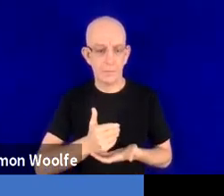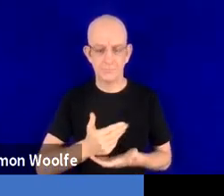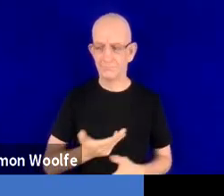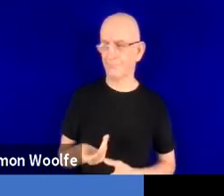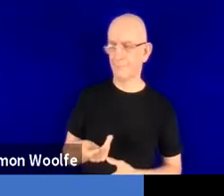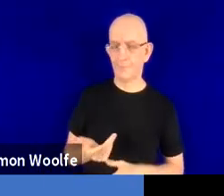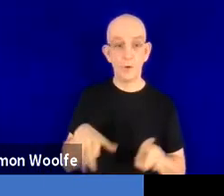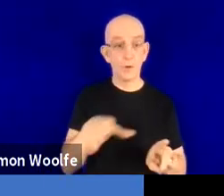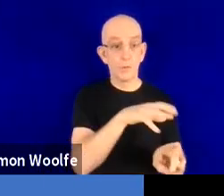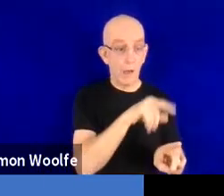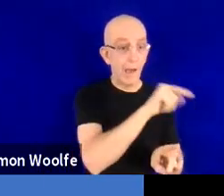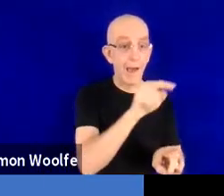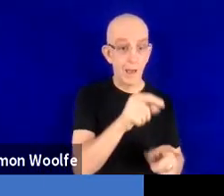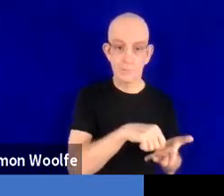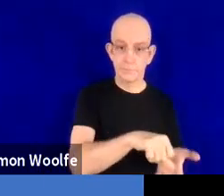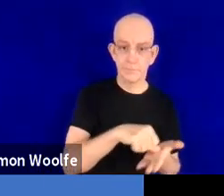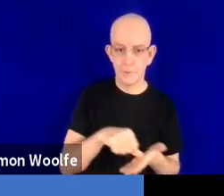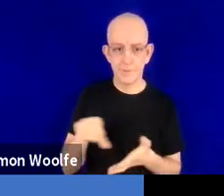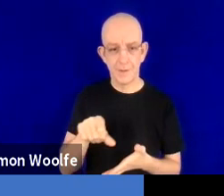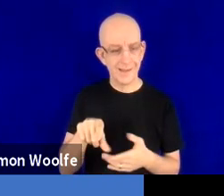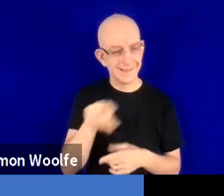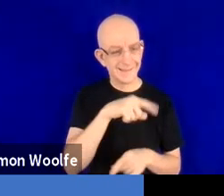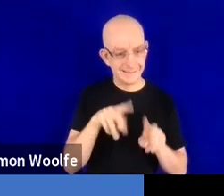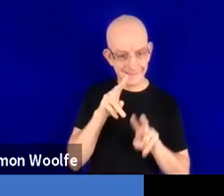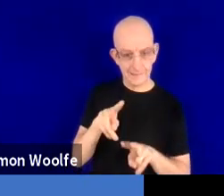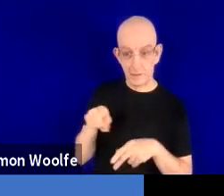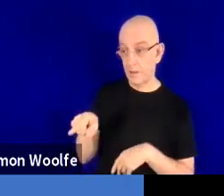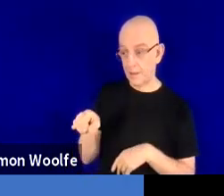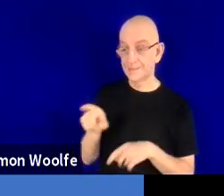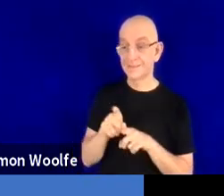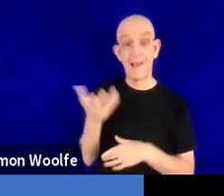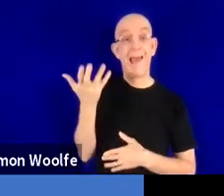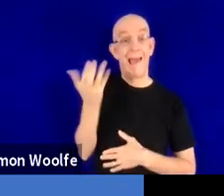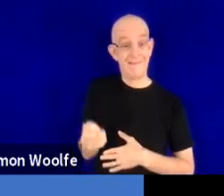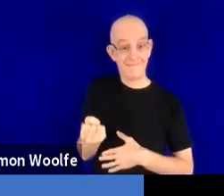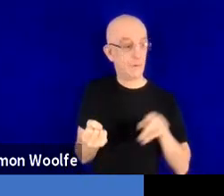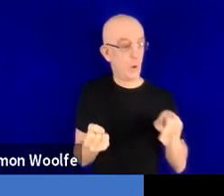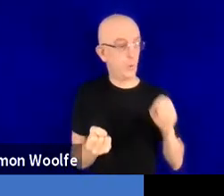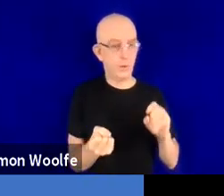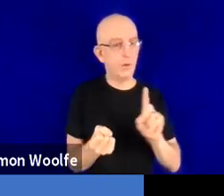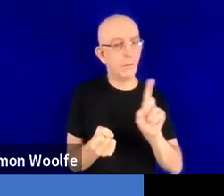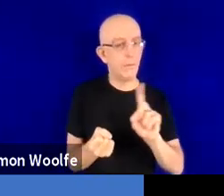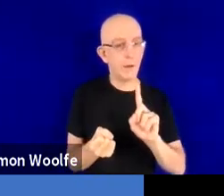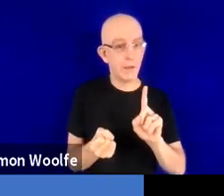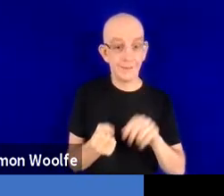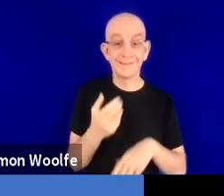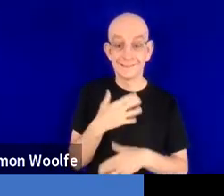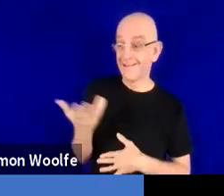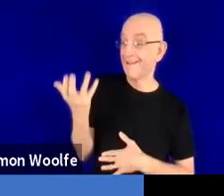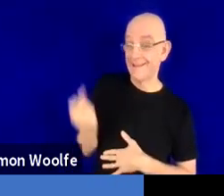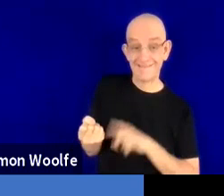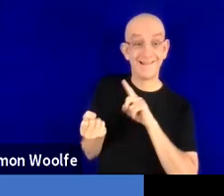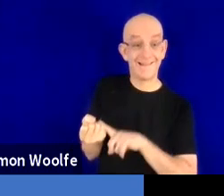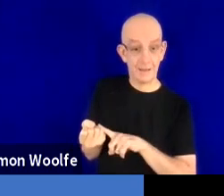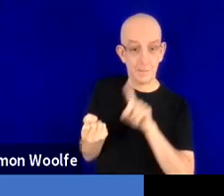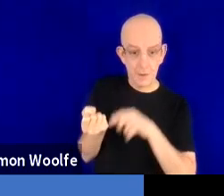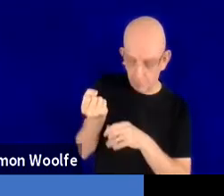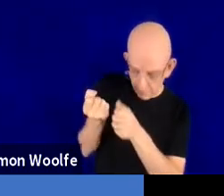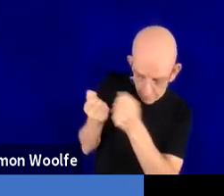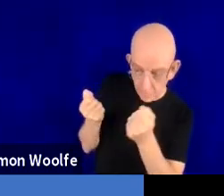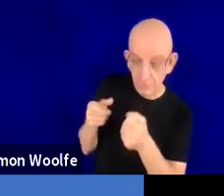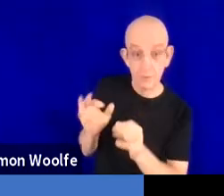As kind of noted here, the most common kind of measure put in place were different kind of cash benefits